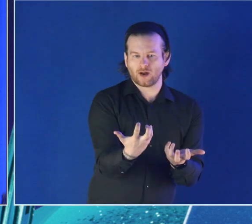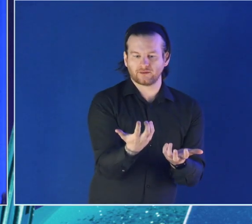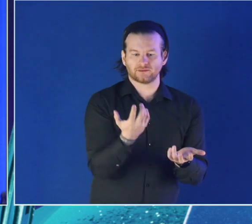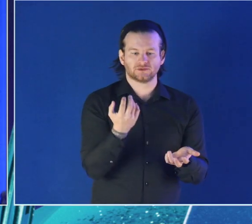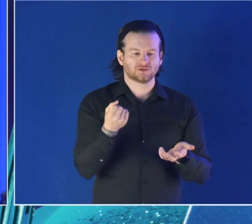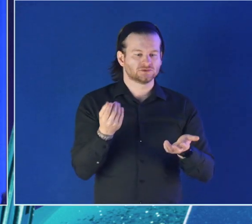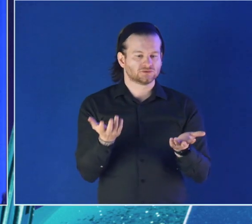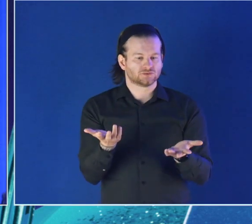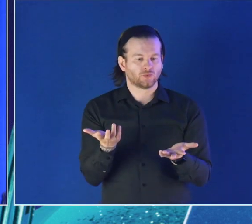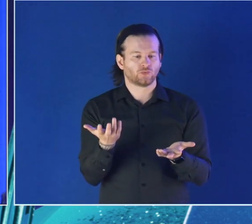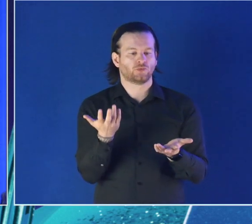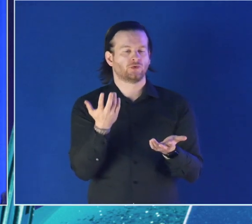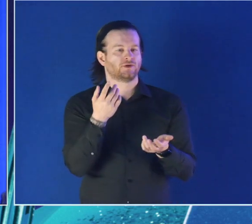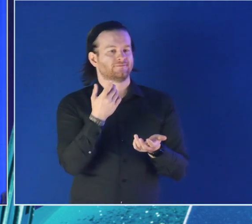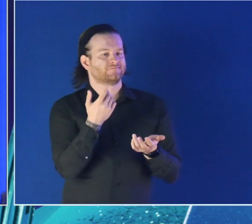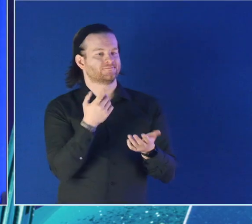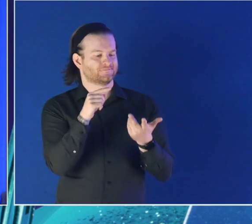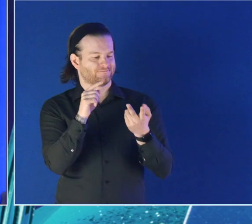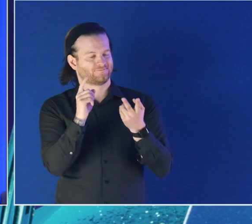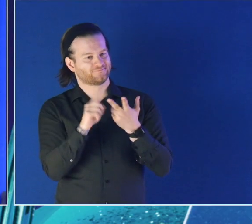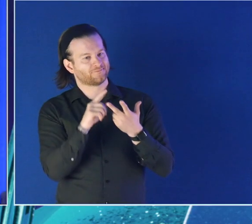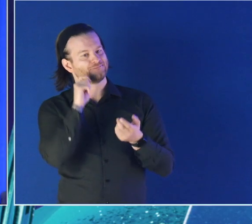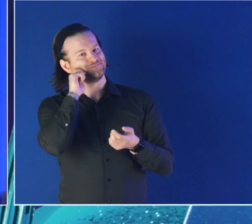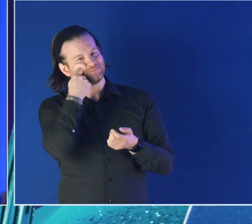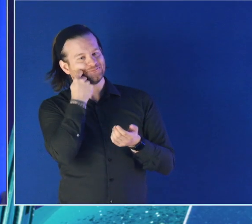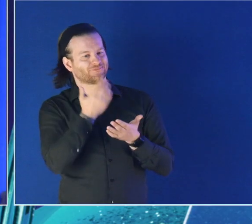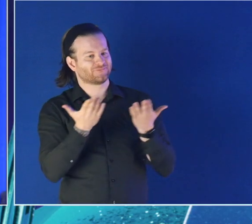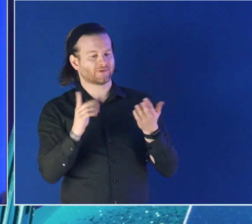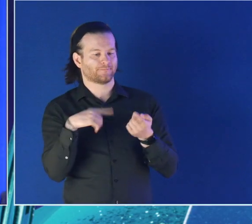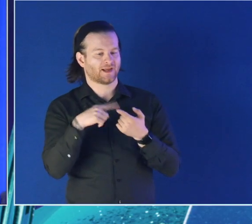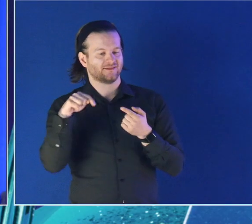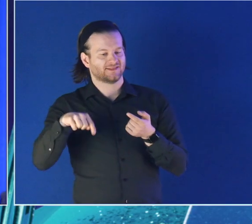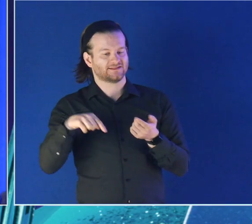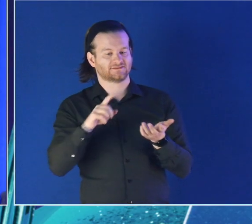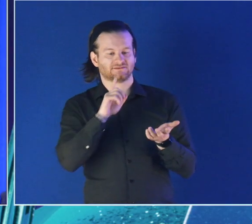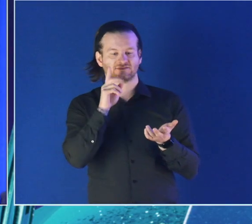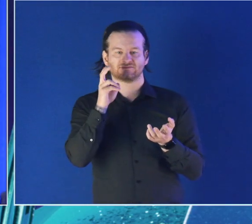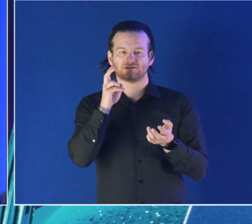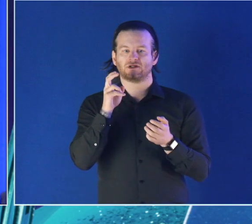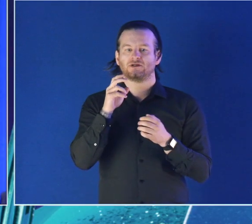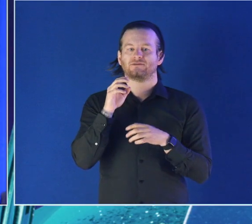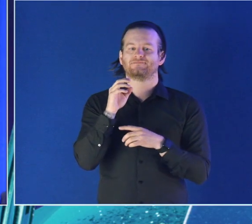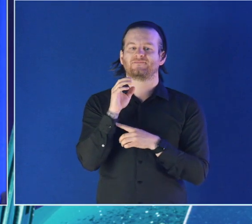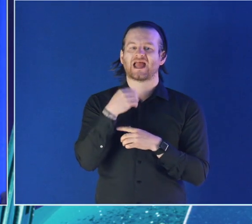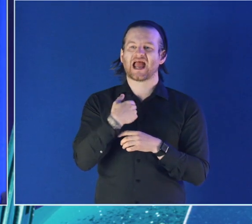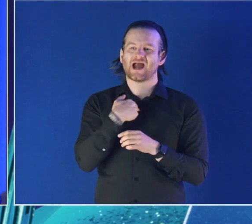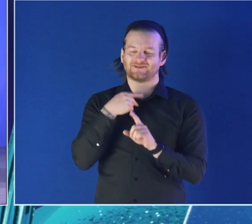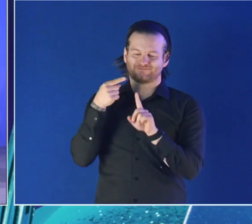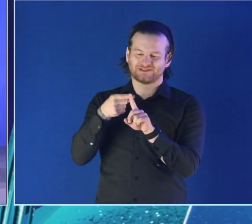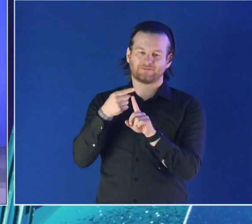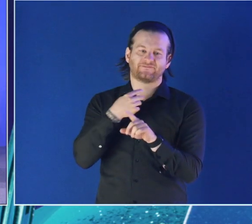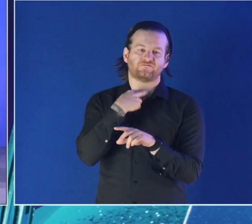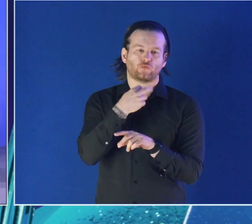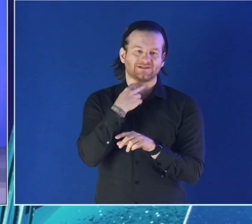as one of the voices, Microsoft's Custom Voice. It's kind of a big deal, so everybody should be very proud.